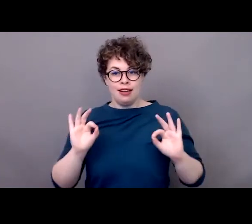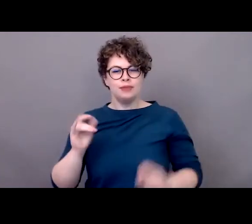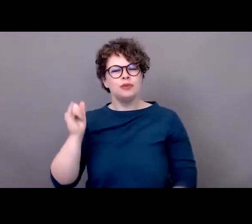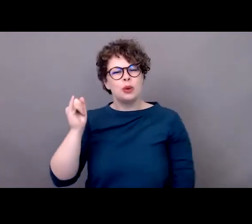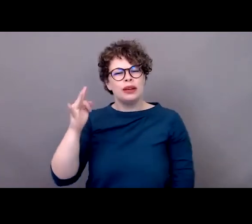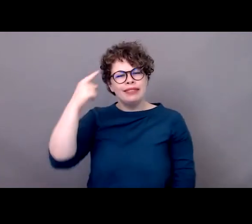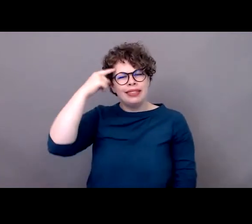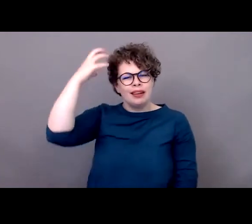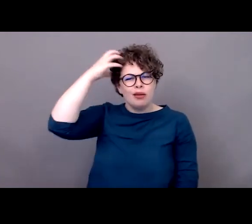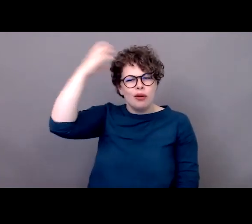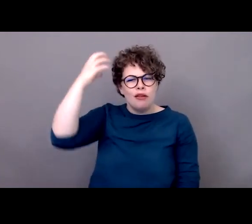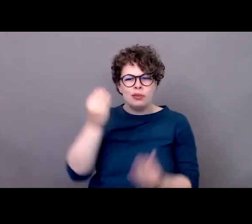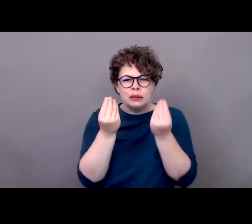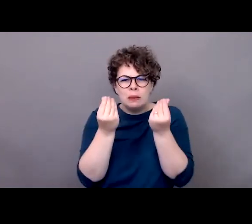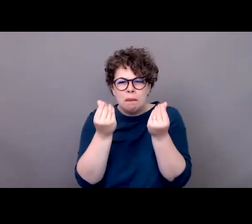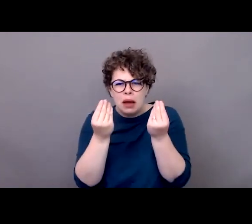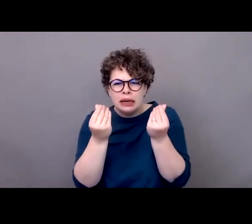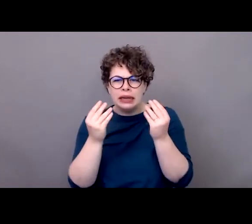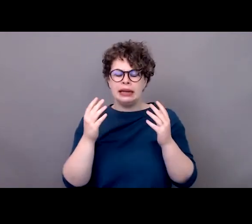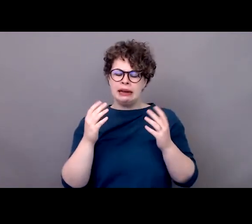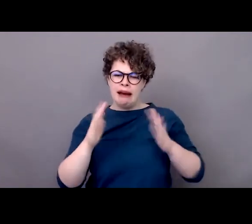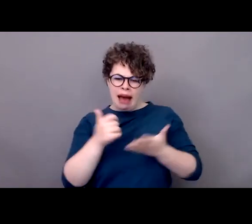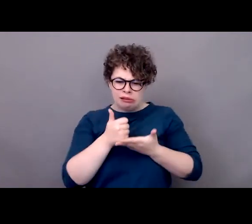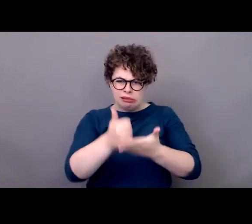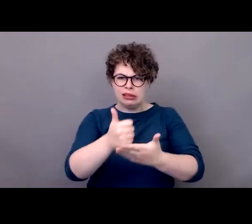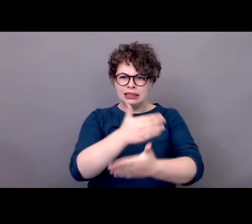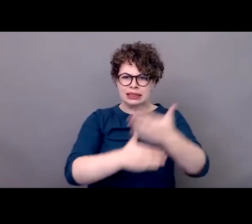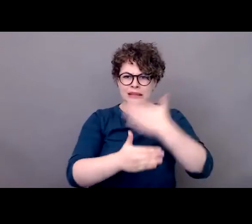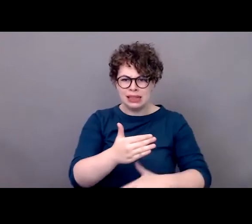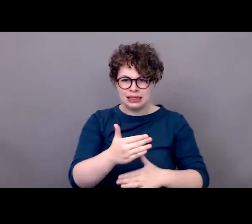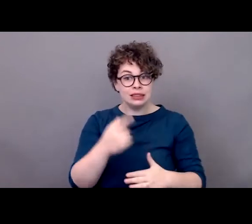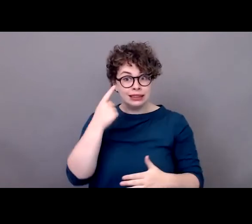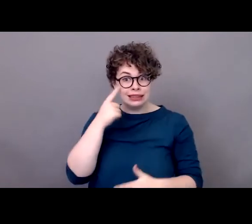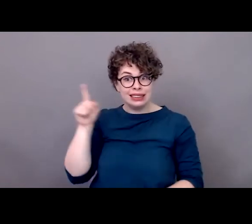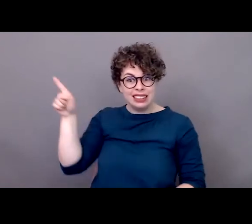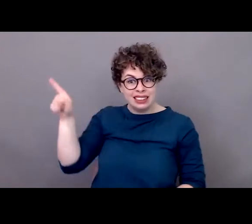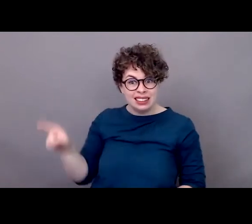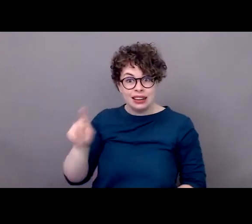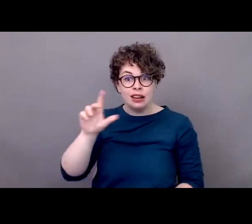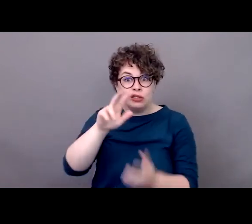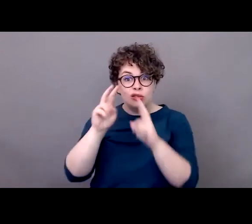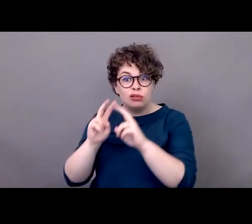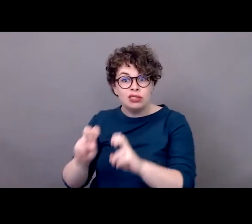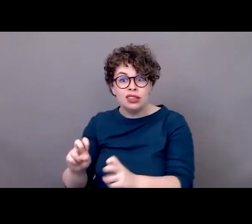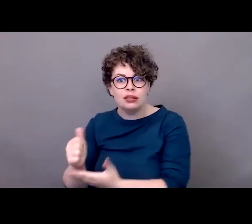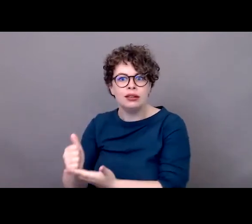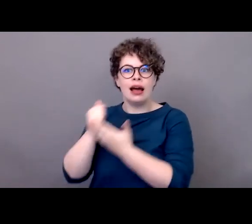people with disabilities, data can really, really help us work out what's needed and how to do it.